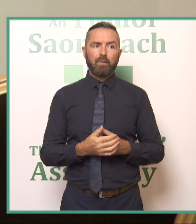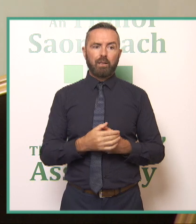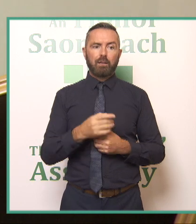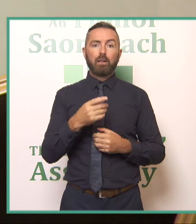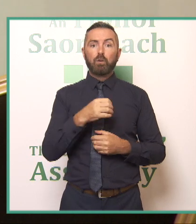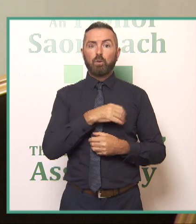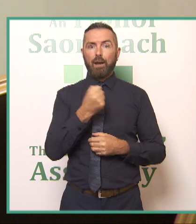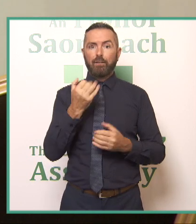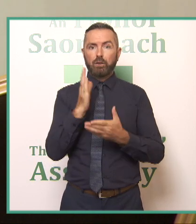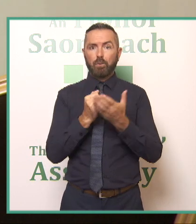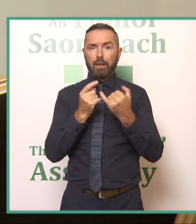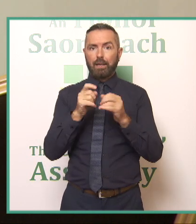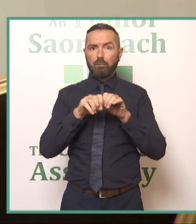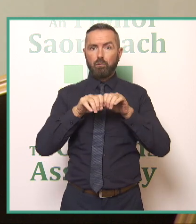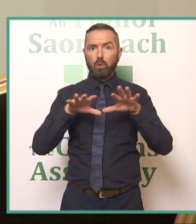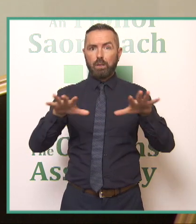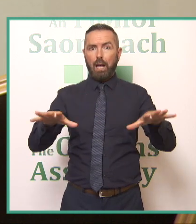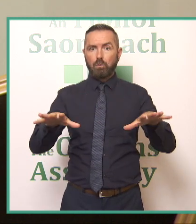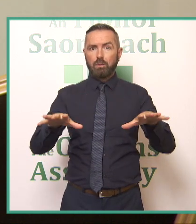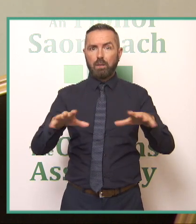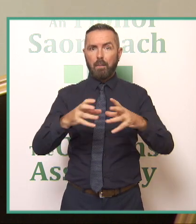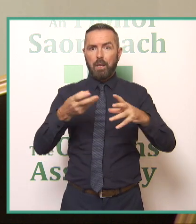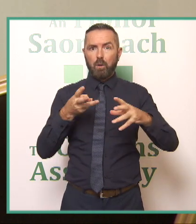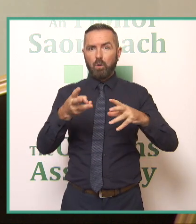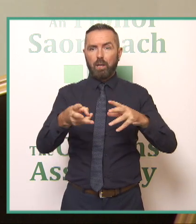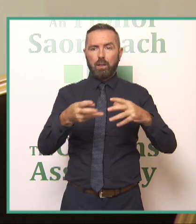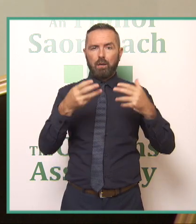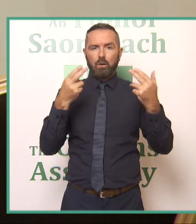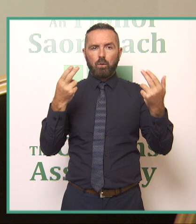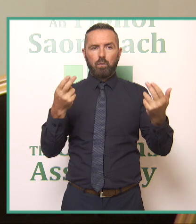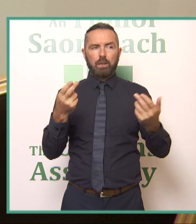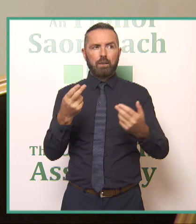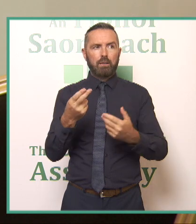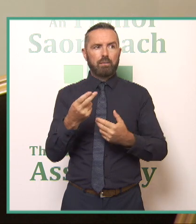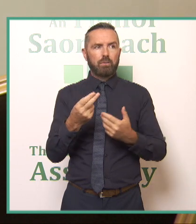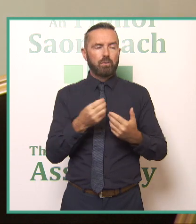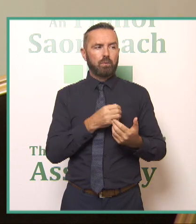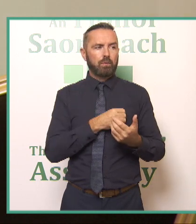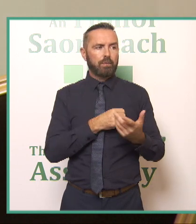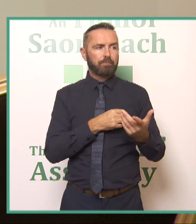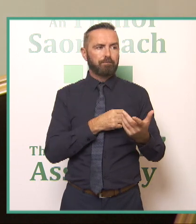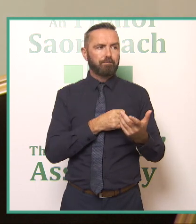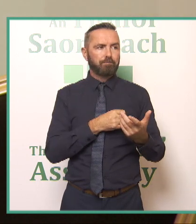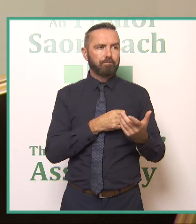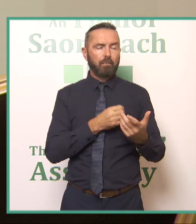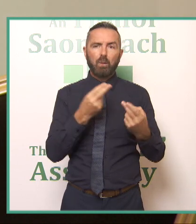rolled out in a much bigger way it needs to be something we need to we need to make it